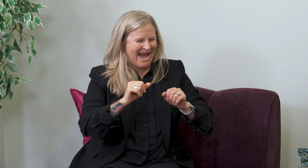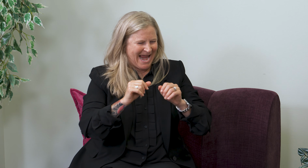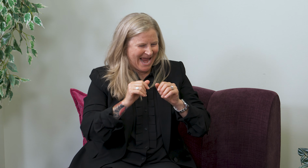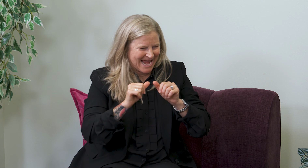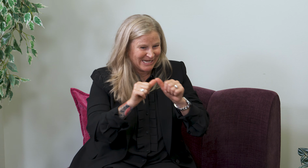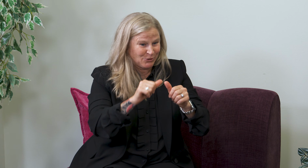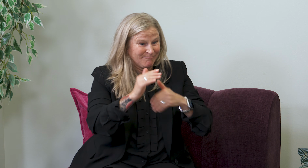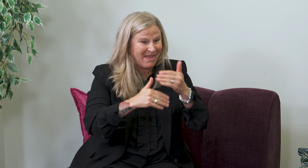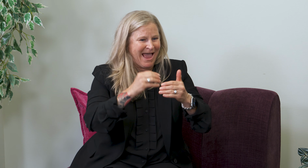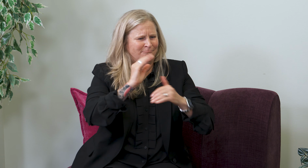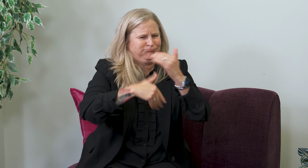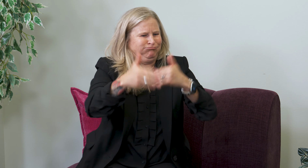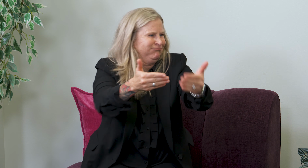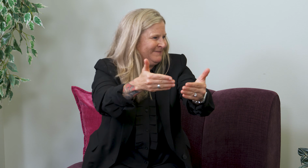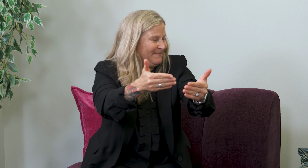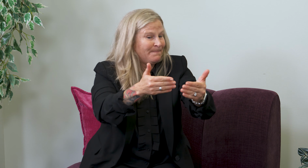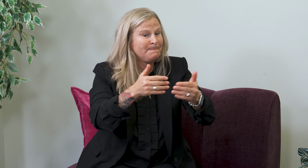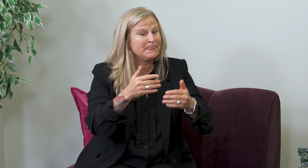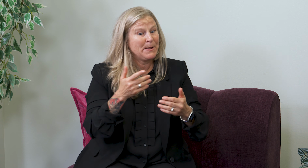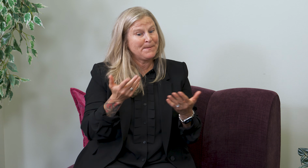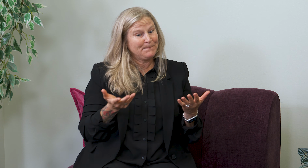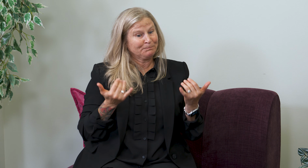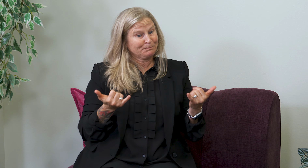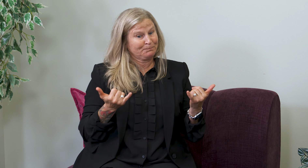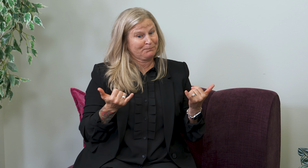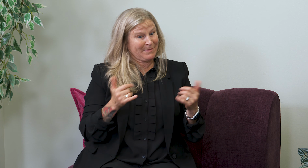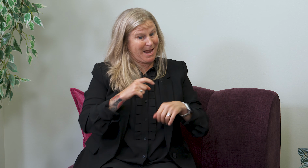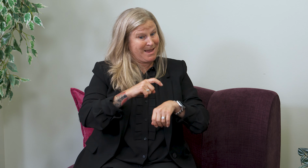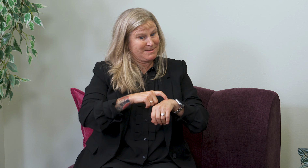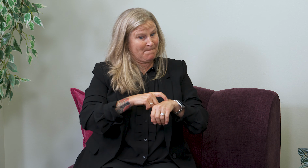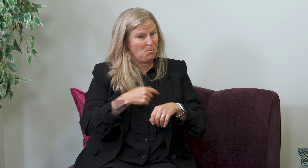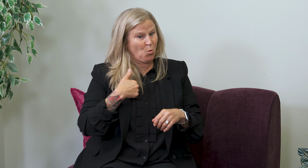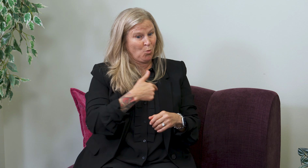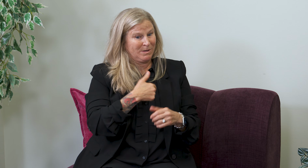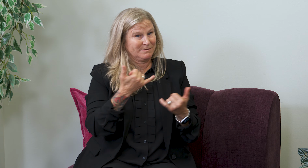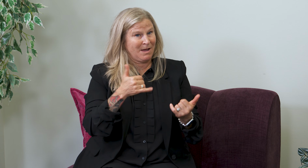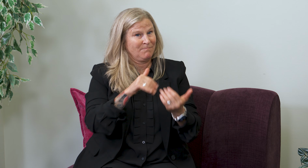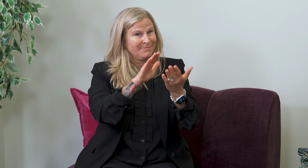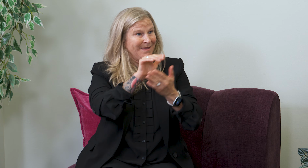NTID can continue to lead and lead in different and exciting ways.